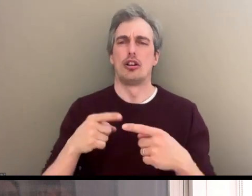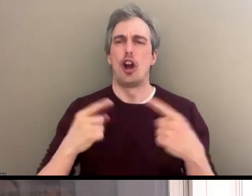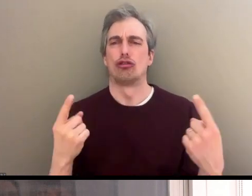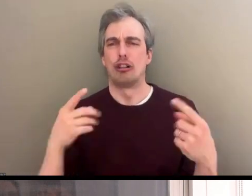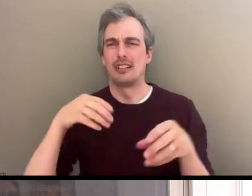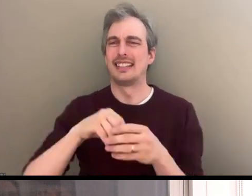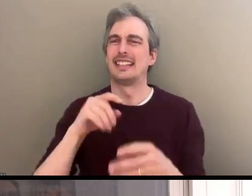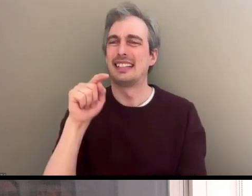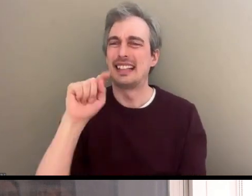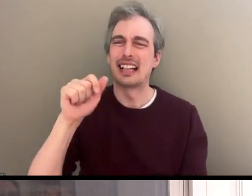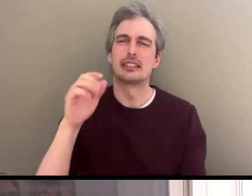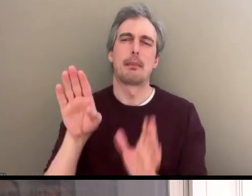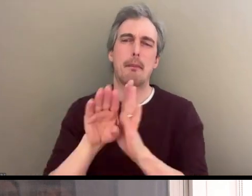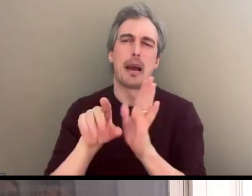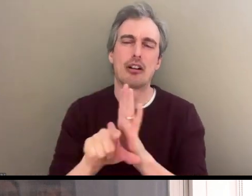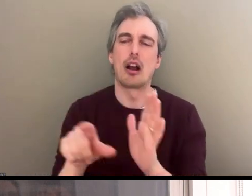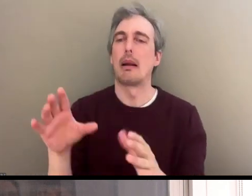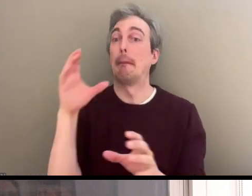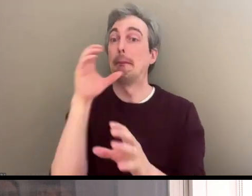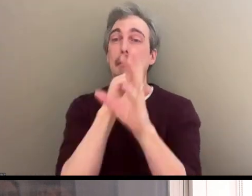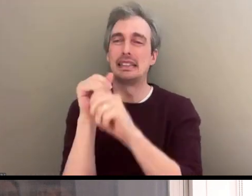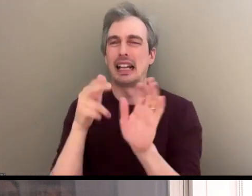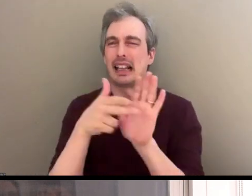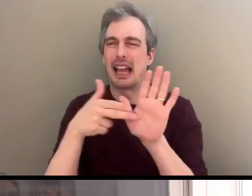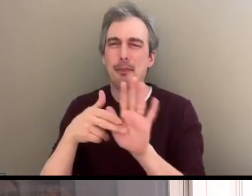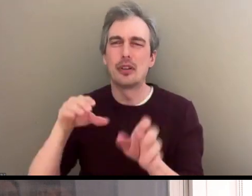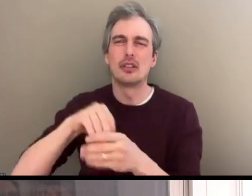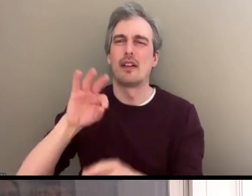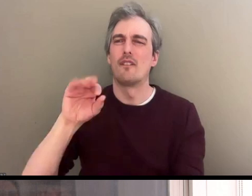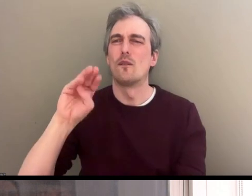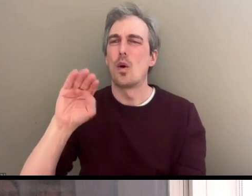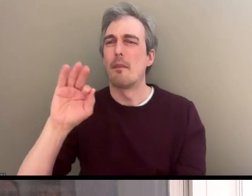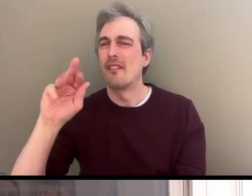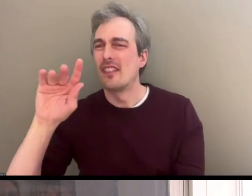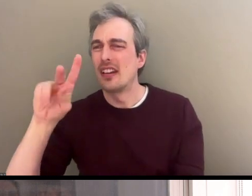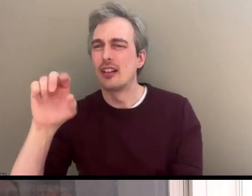fields or buttons, elements that aren't keyboard accessible, lack